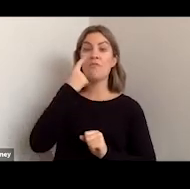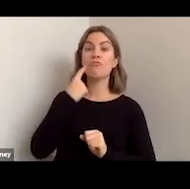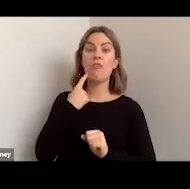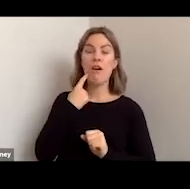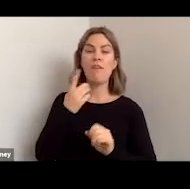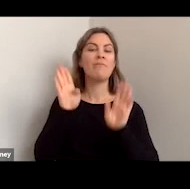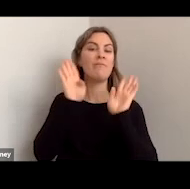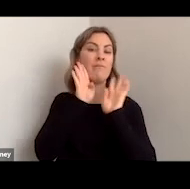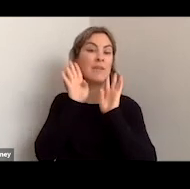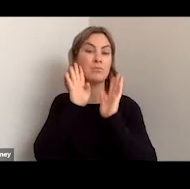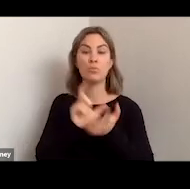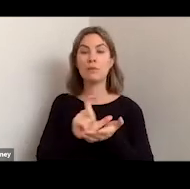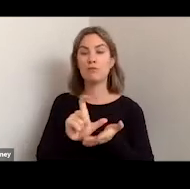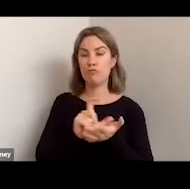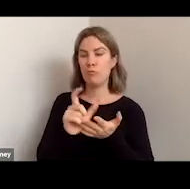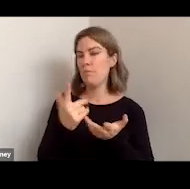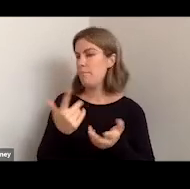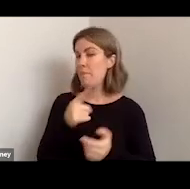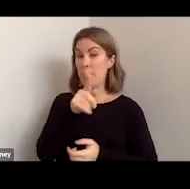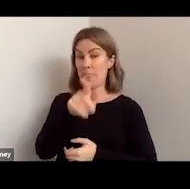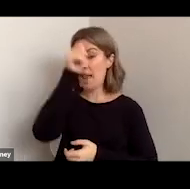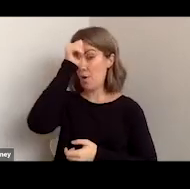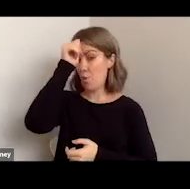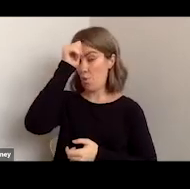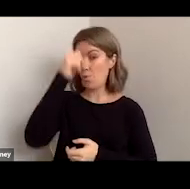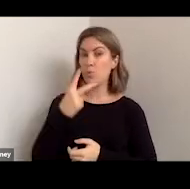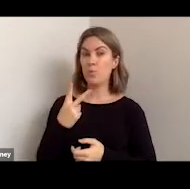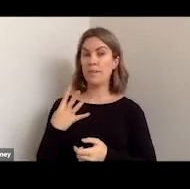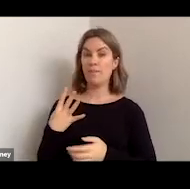they know 24 days before you know that you're going into a